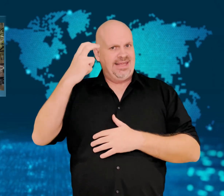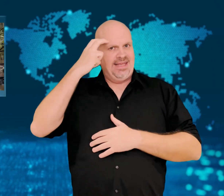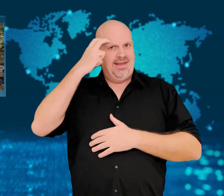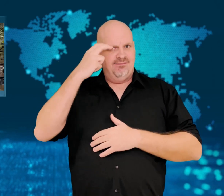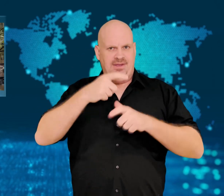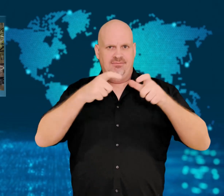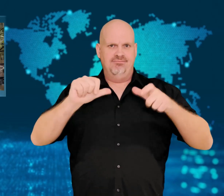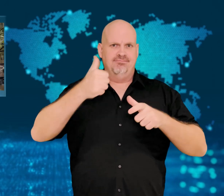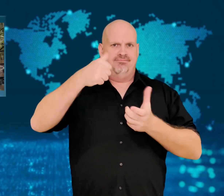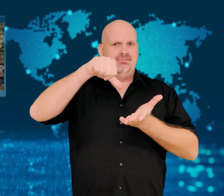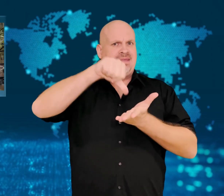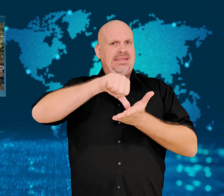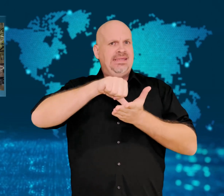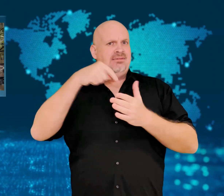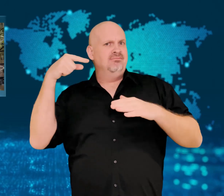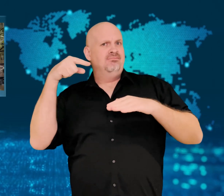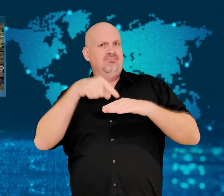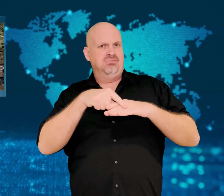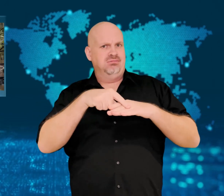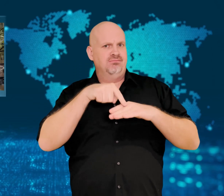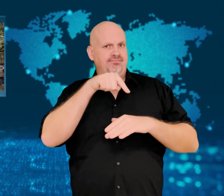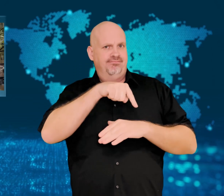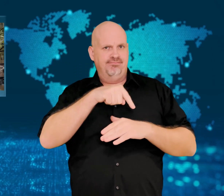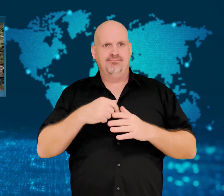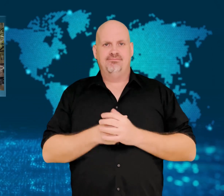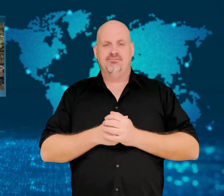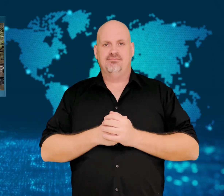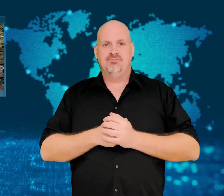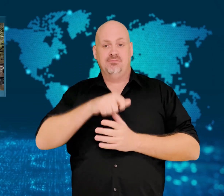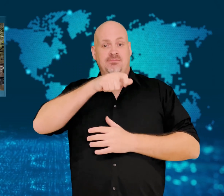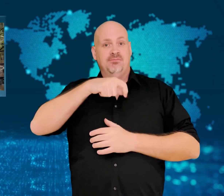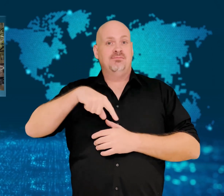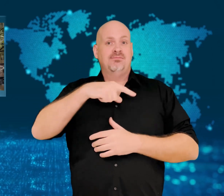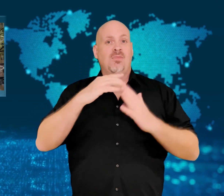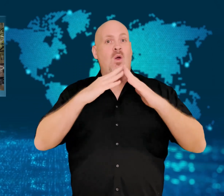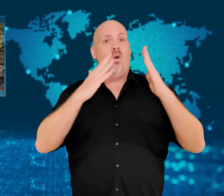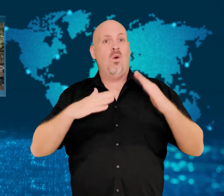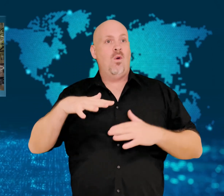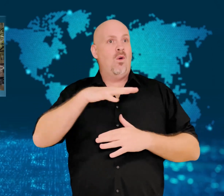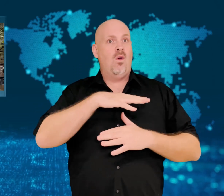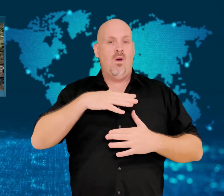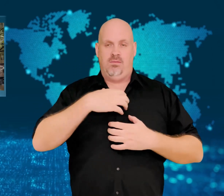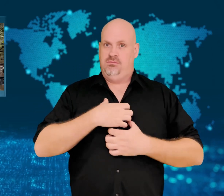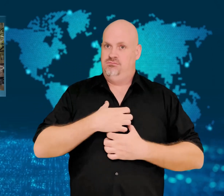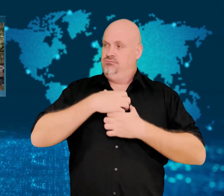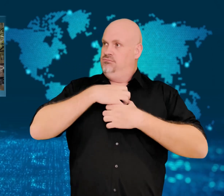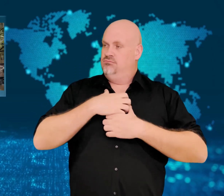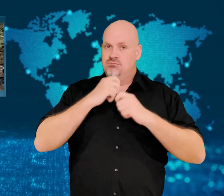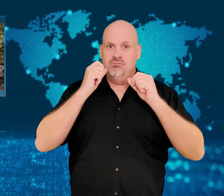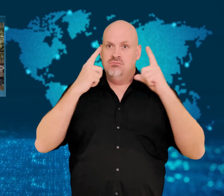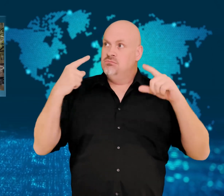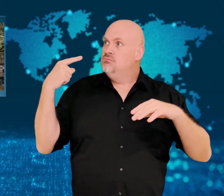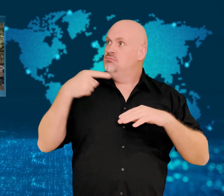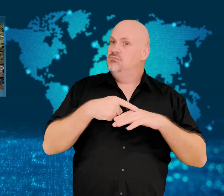missing as search operations continued.